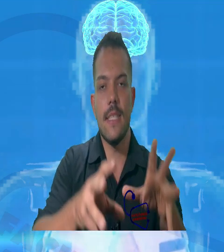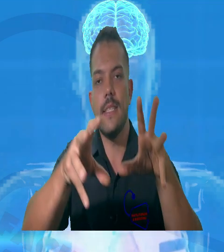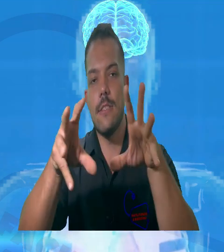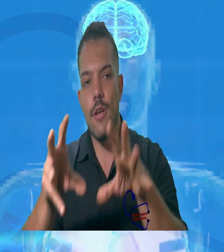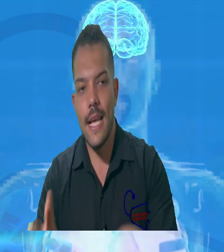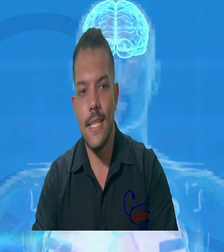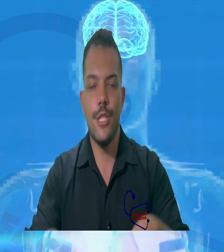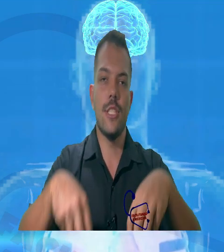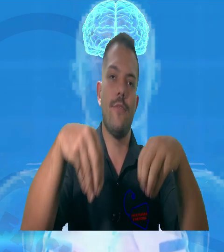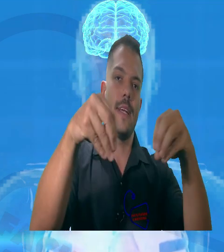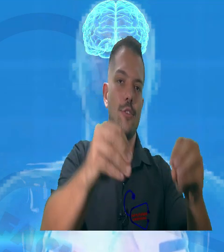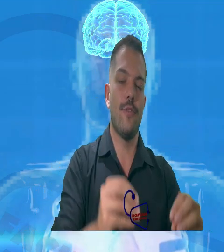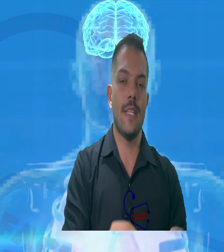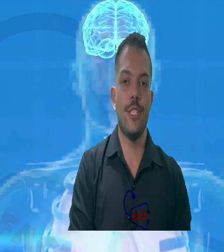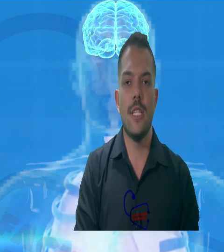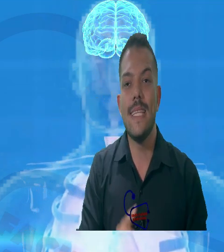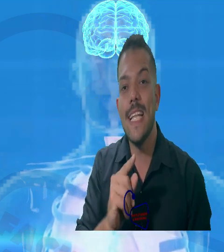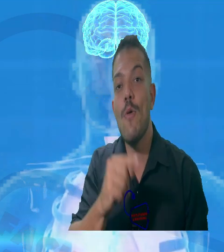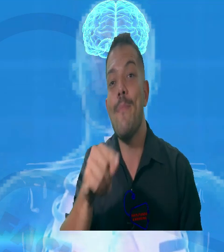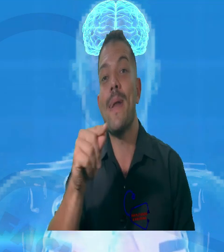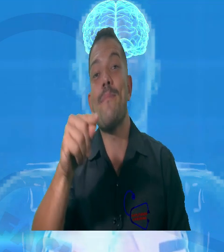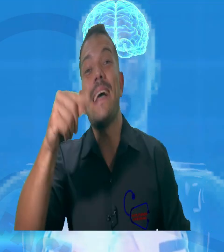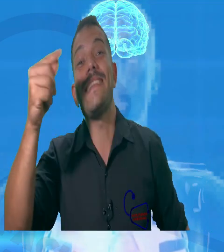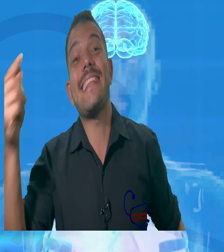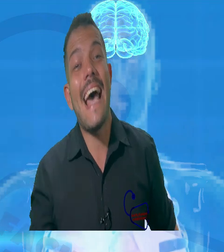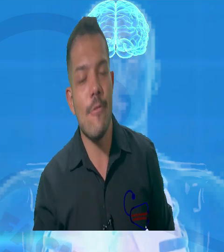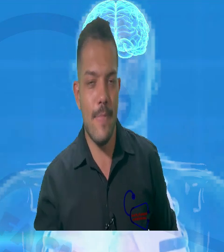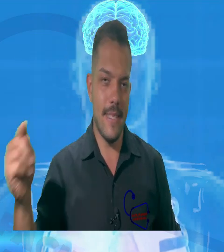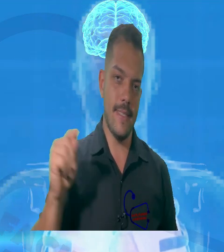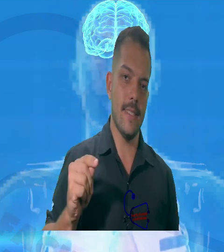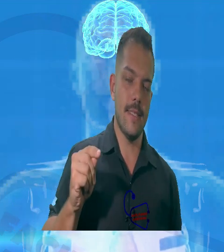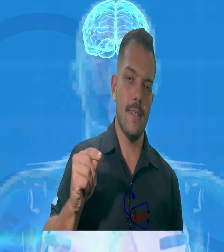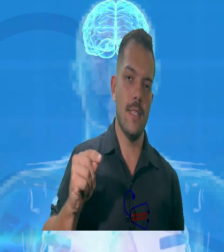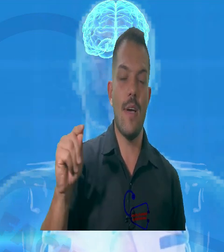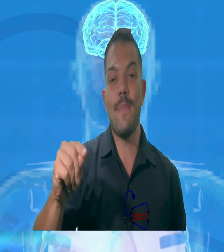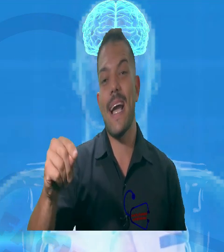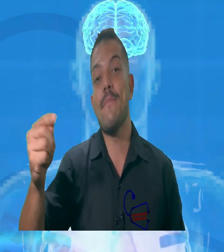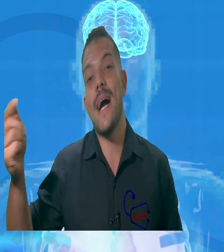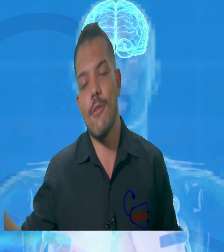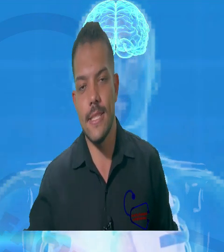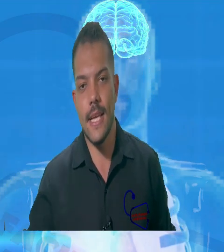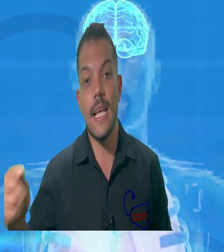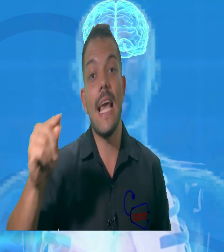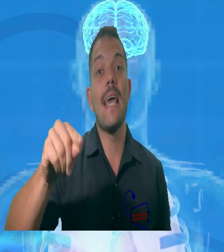desloratadine, fexofenadine is not to kill the parasite, it is not to kill Sana, it is